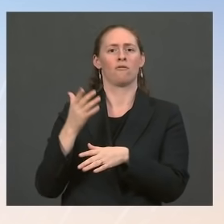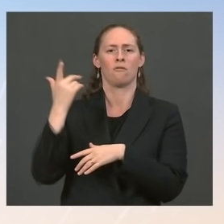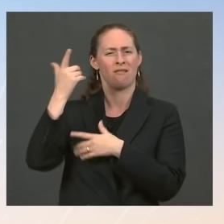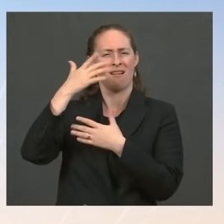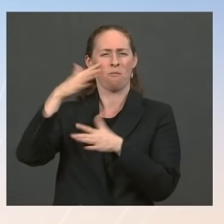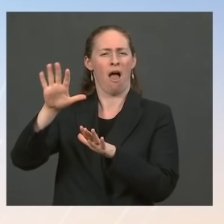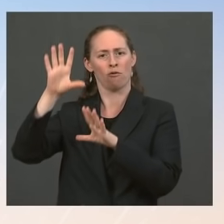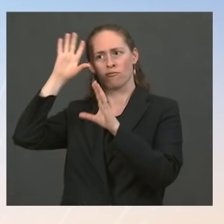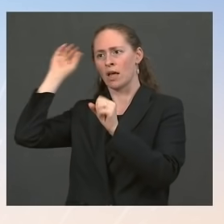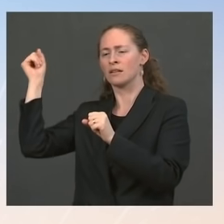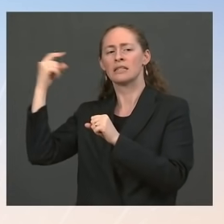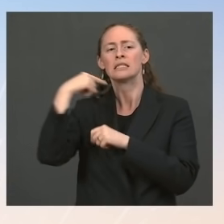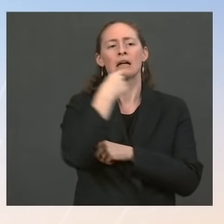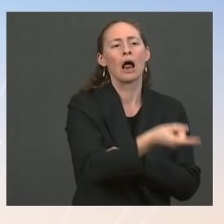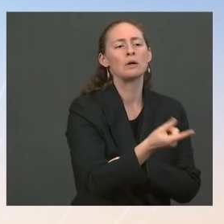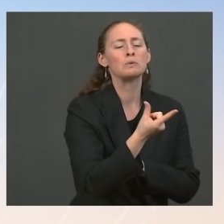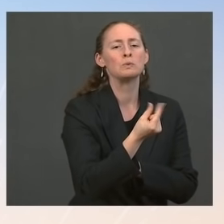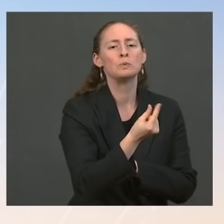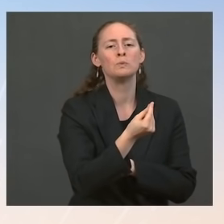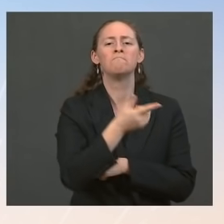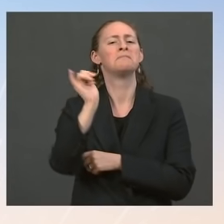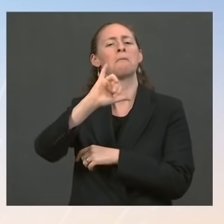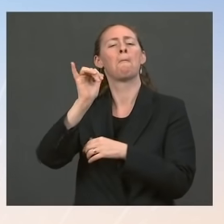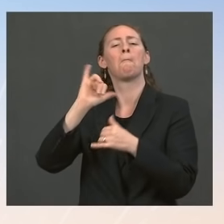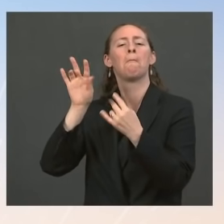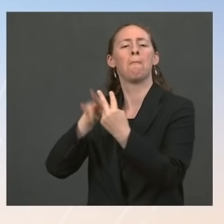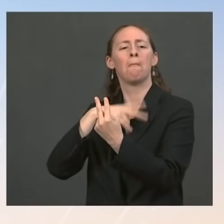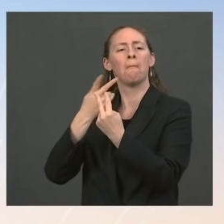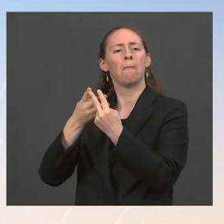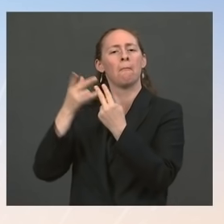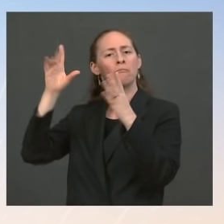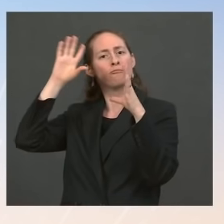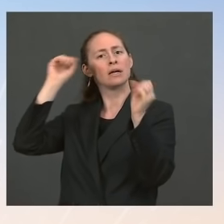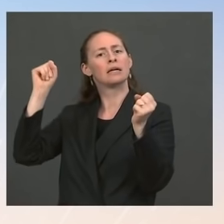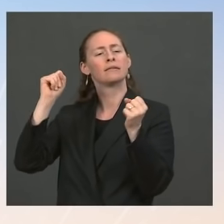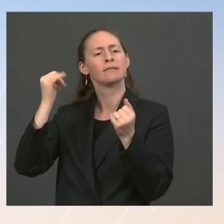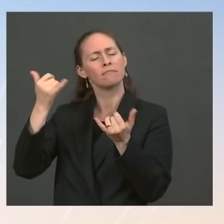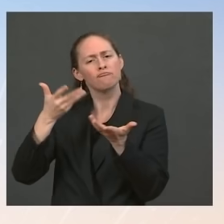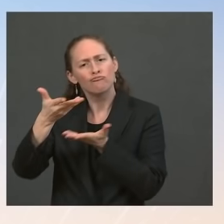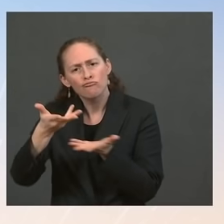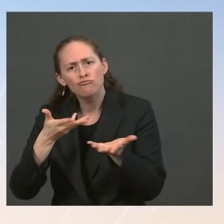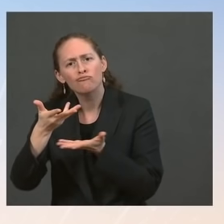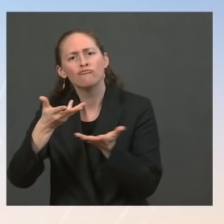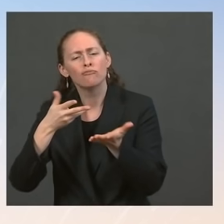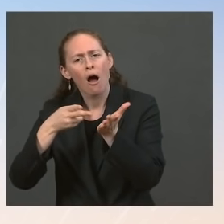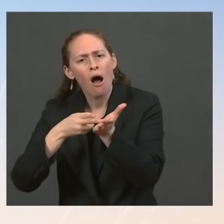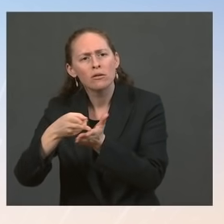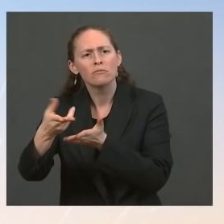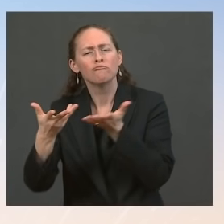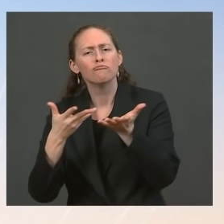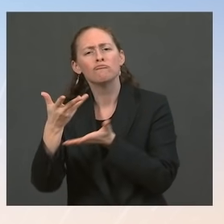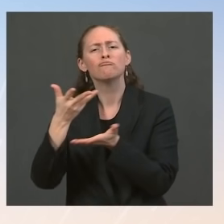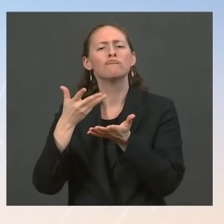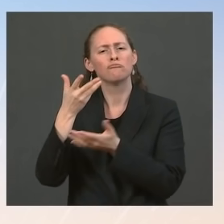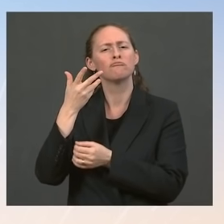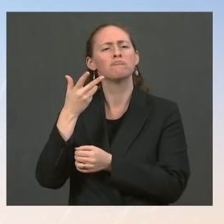Those can be direct. Those can be candid. Those can be straightforward. And as I noted earlier on, this is clearly a pivotal moment.